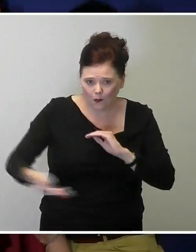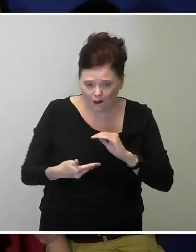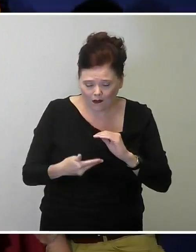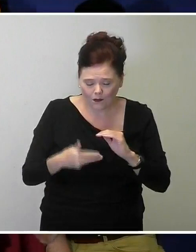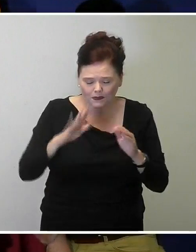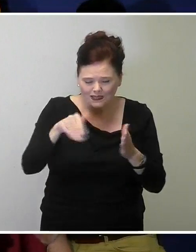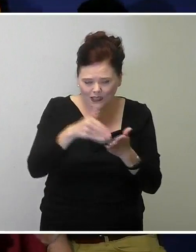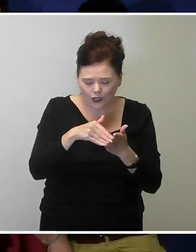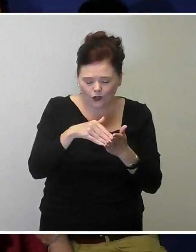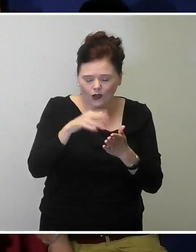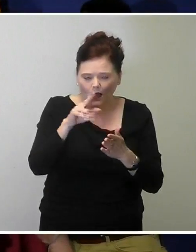THREE SYSTEMS ARE NOT OPERATIONAL.